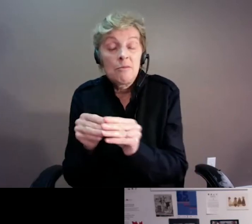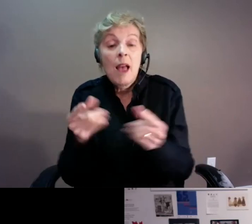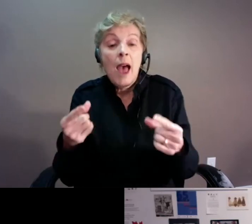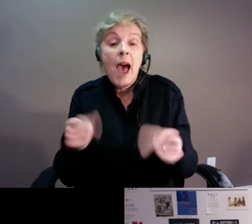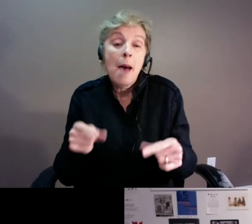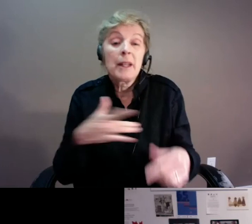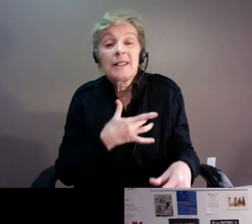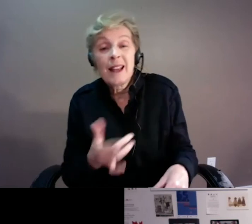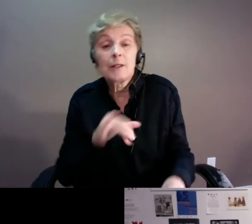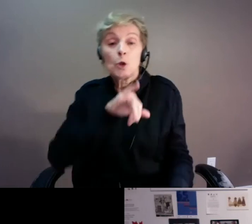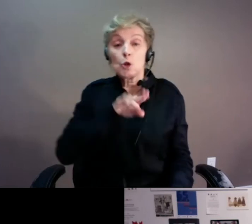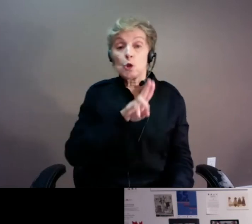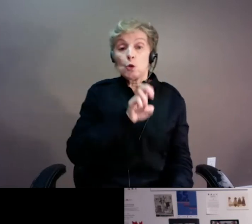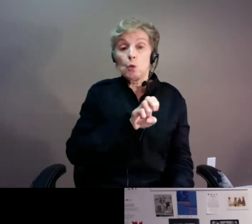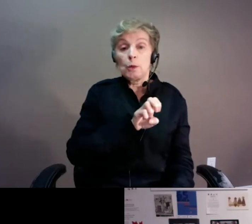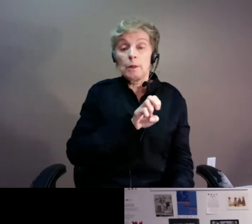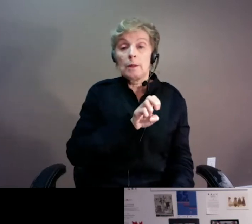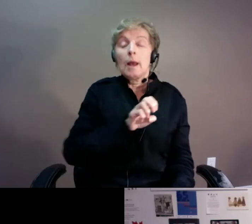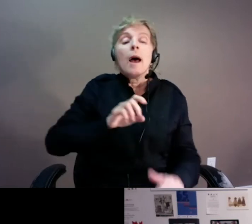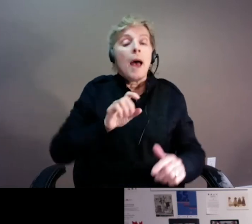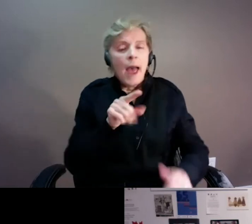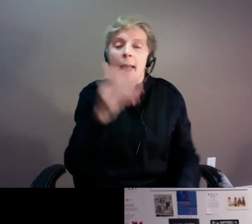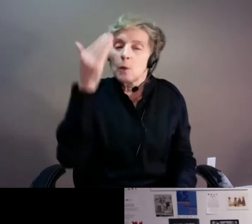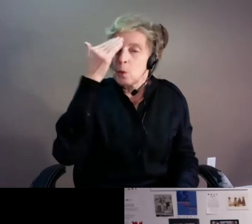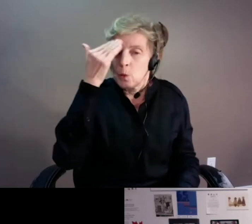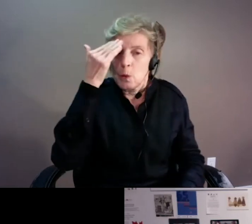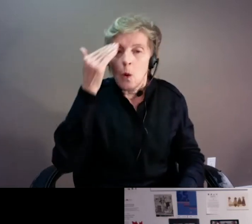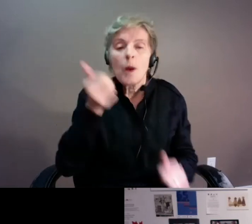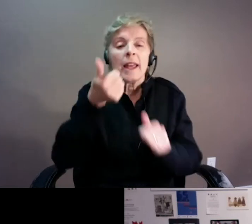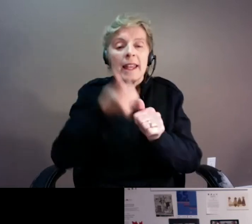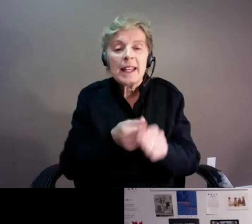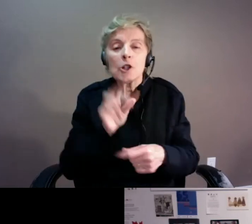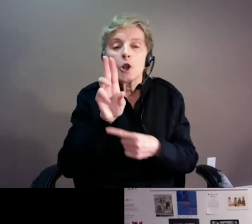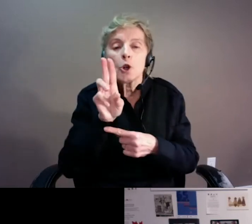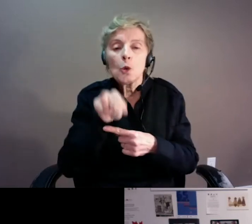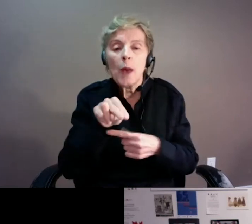and the way these things go is that each of the UN regions, each of the 5 UN regions